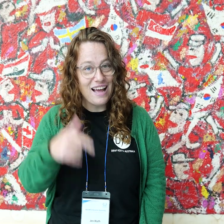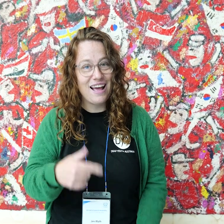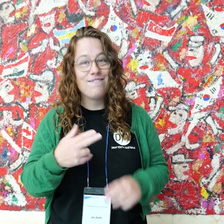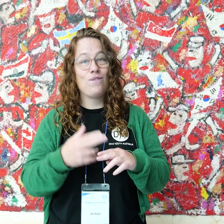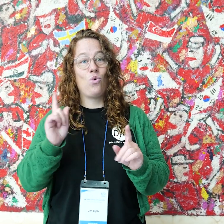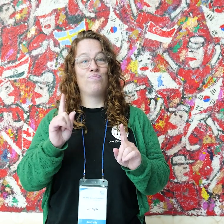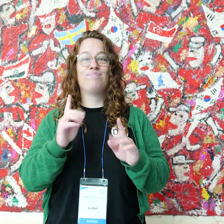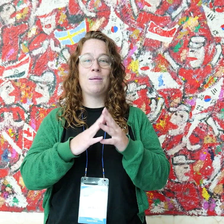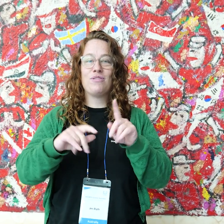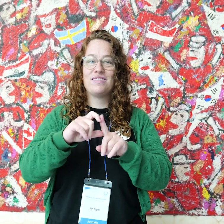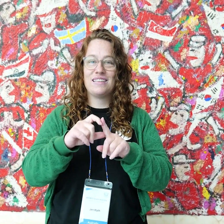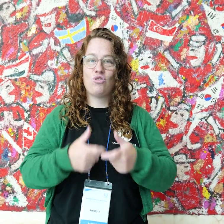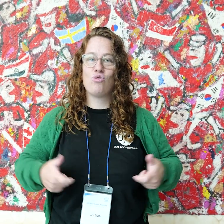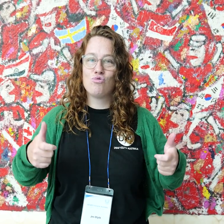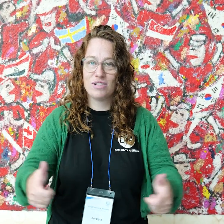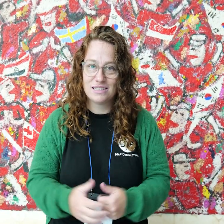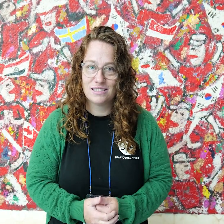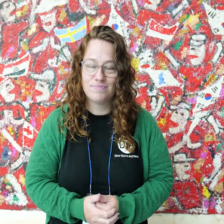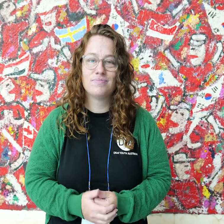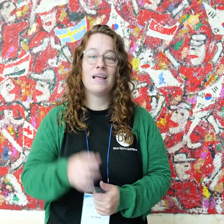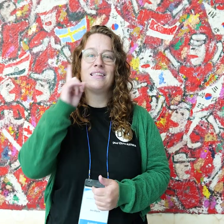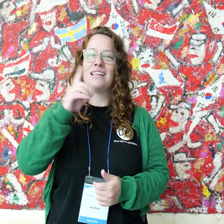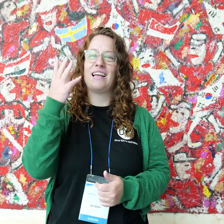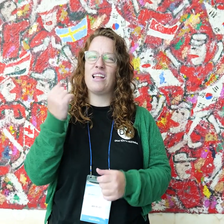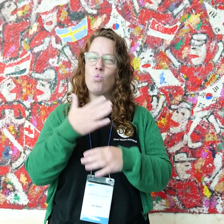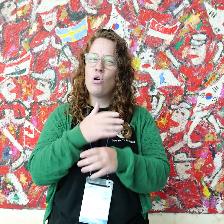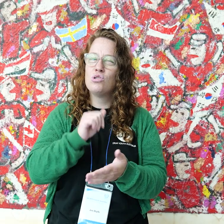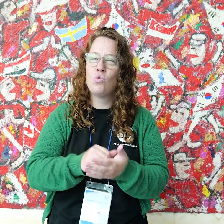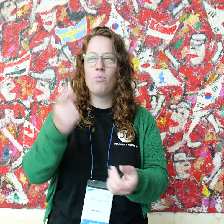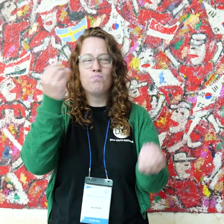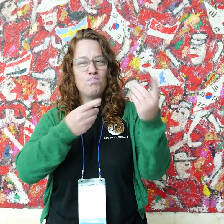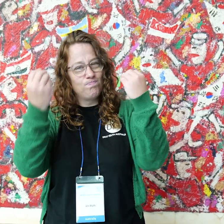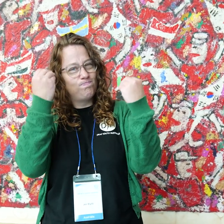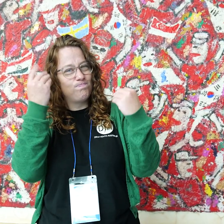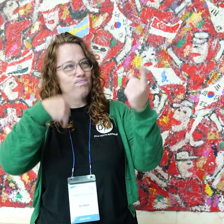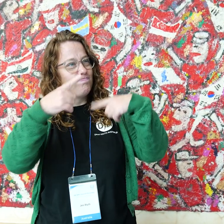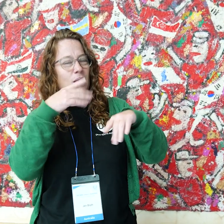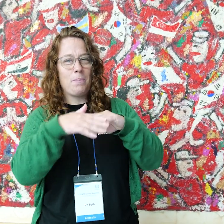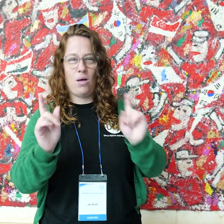and I am here for the World Federation of the Deaf Congress. Yesterday we had a workshop where we had an opportunity